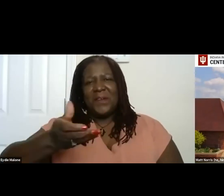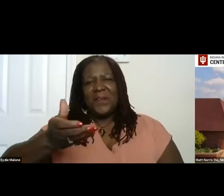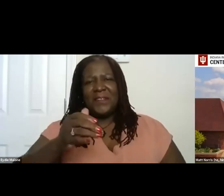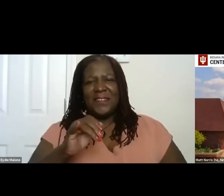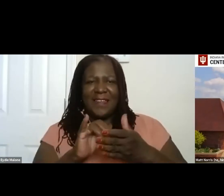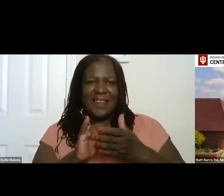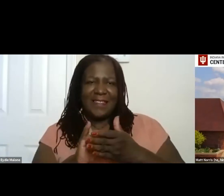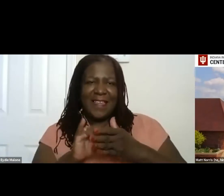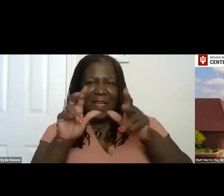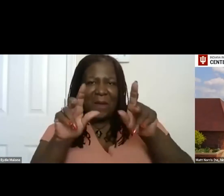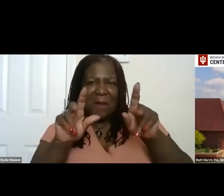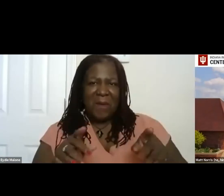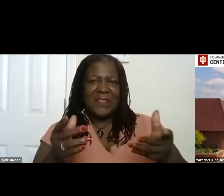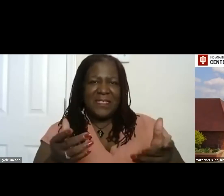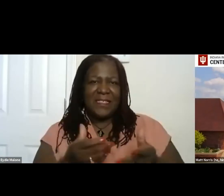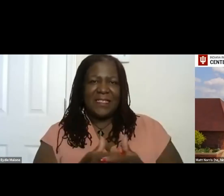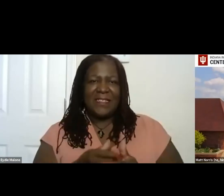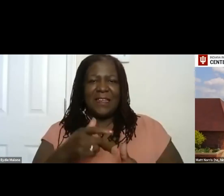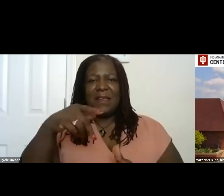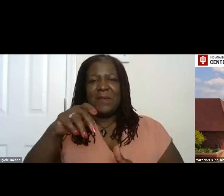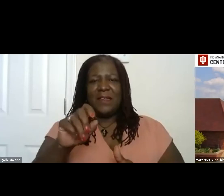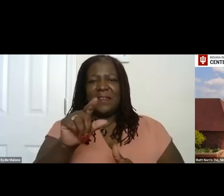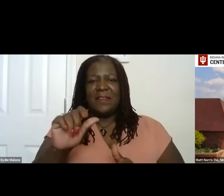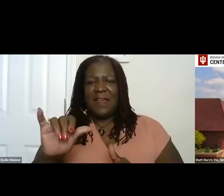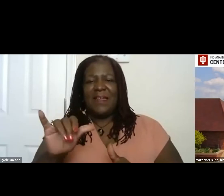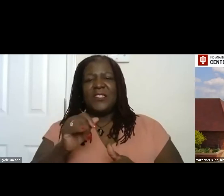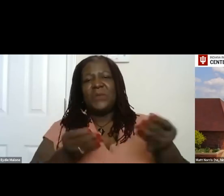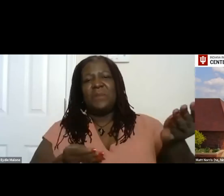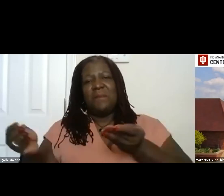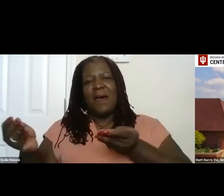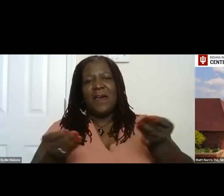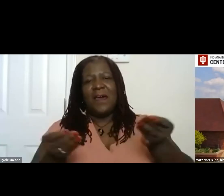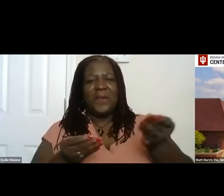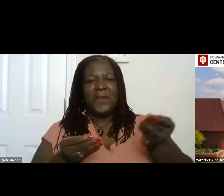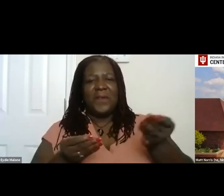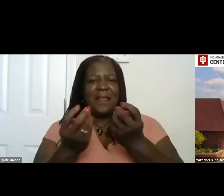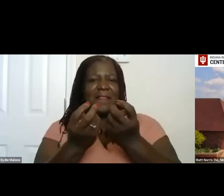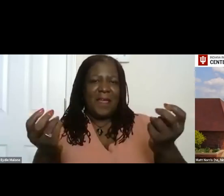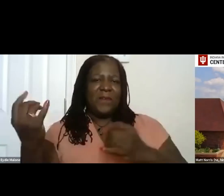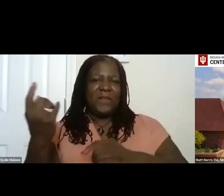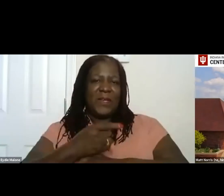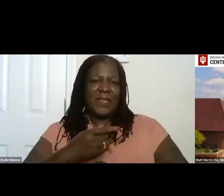will be joining us today. She will be moderating our panelists, this panel of people who will